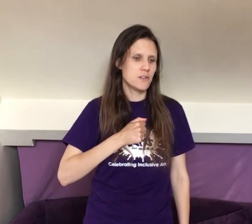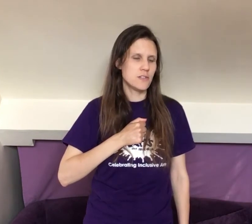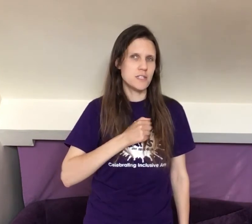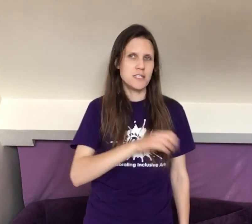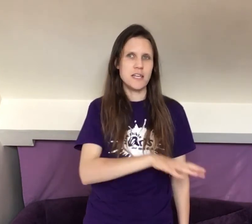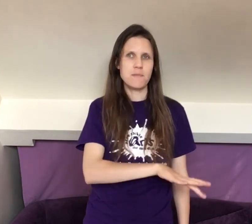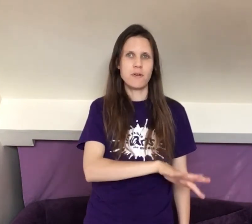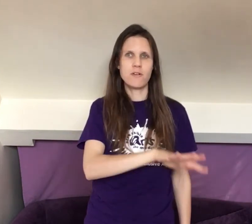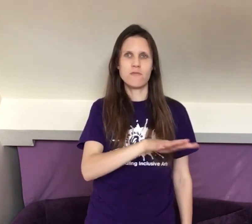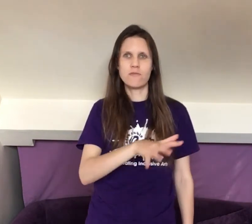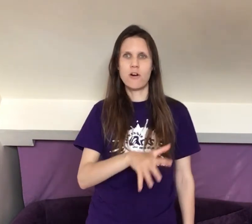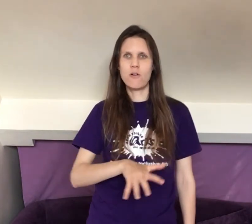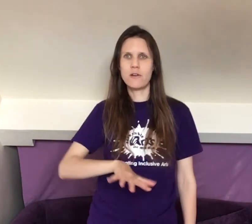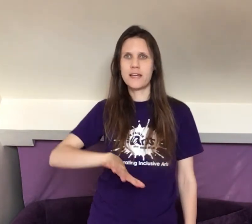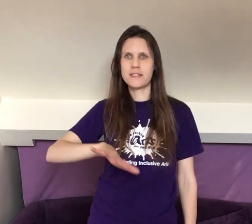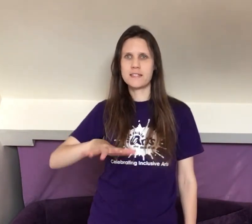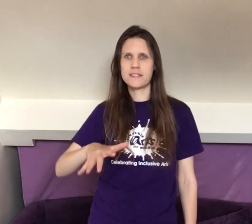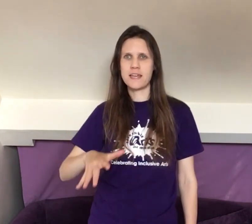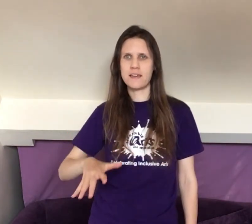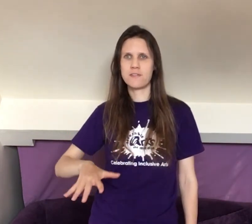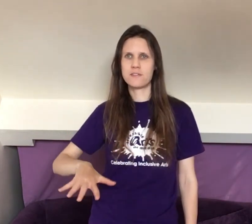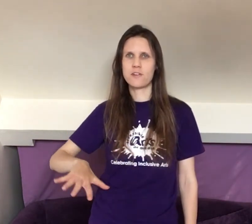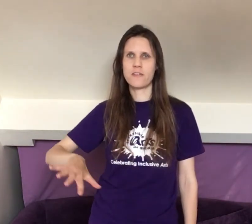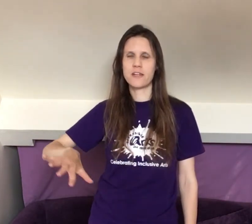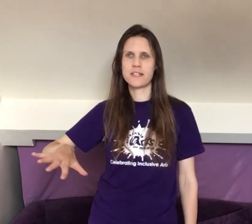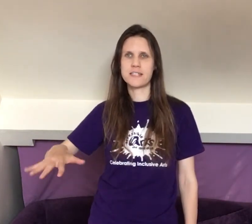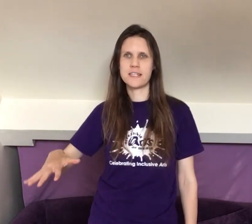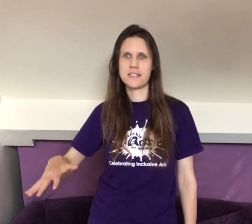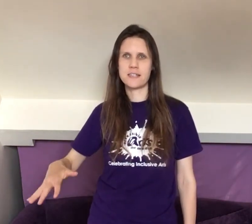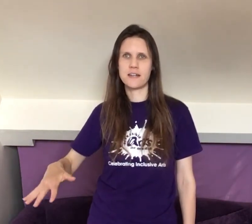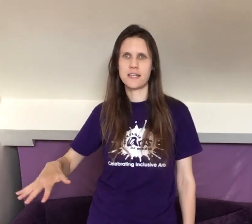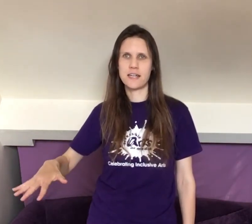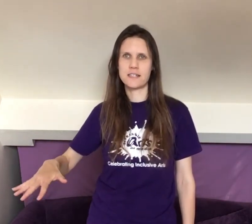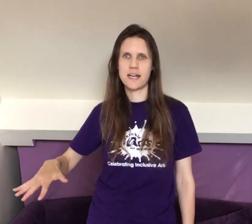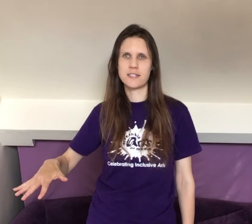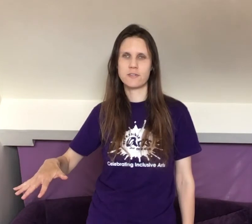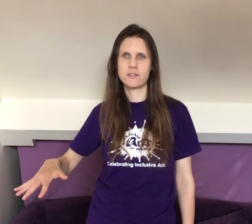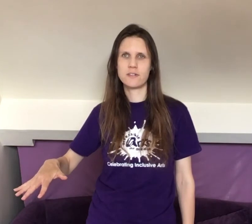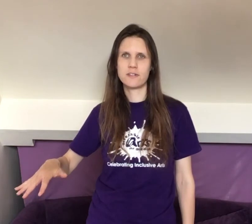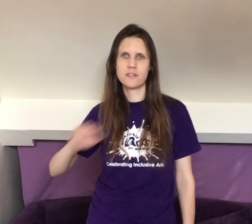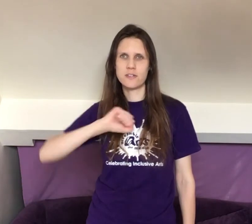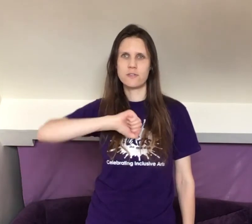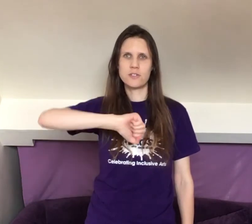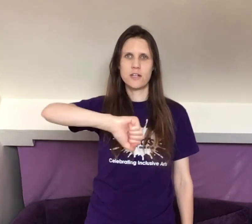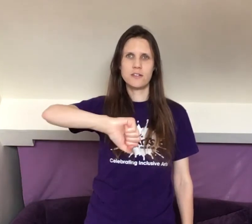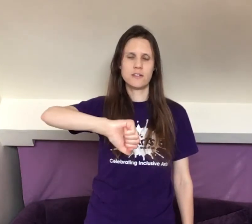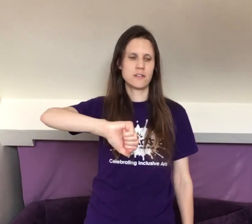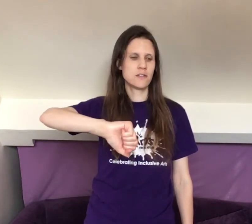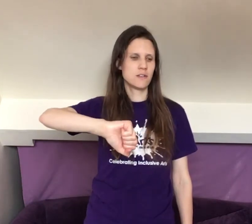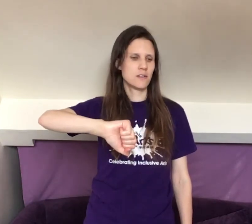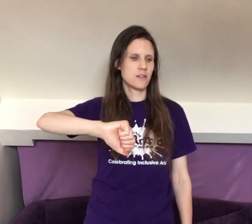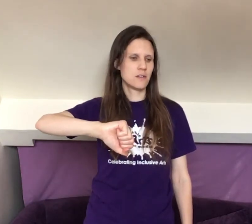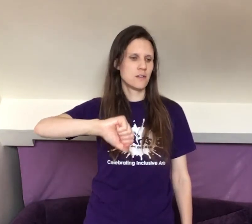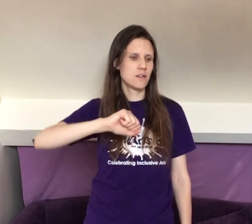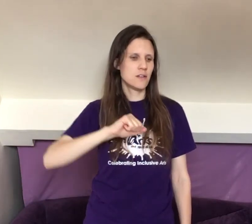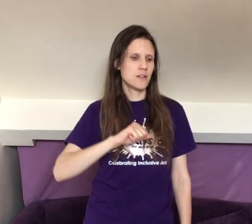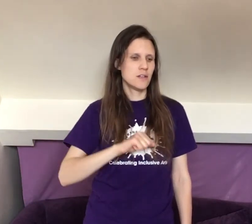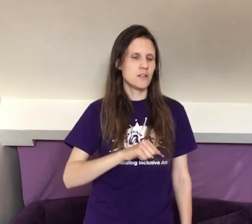To the deep rolling sea – just got the nice sea sign again to add on. So your turn.